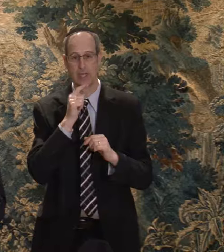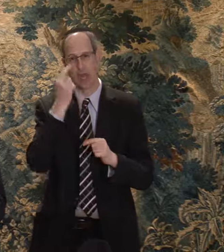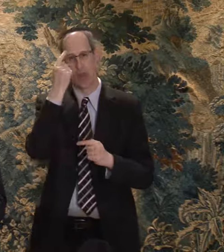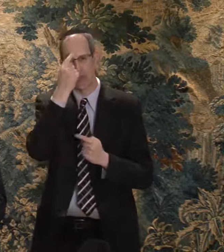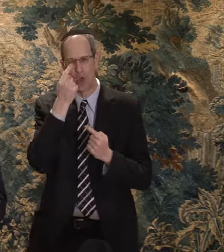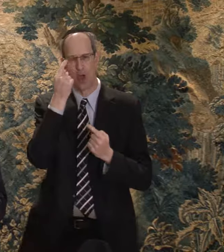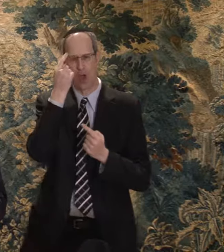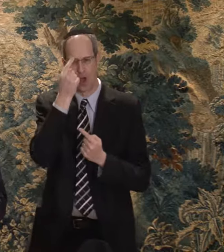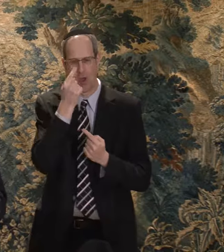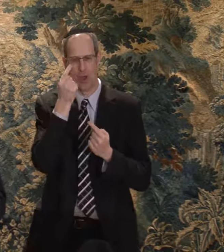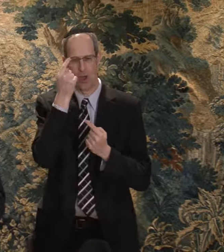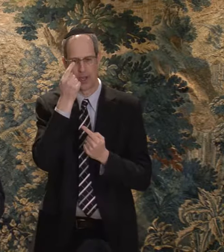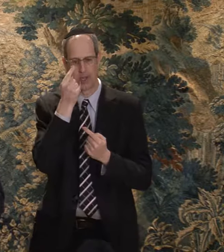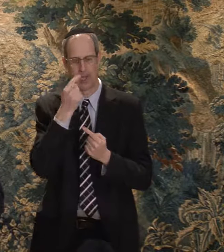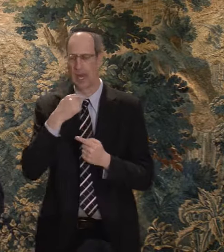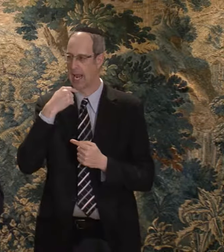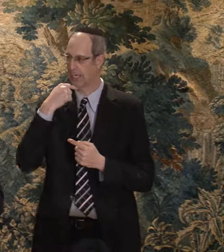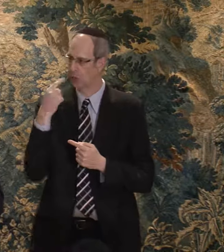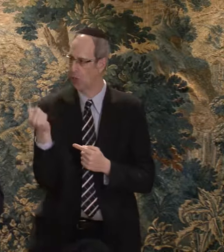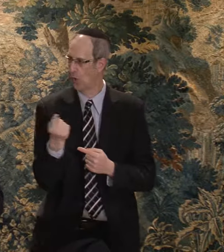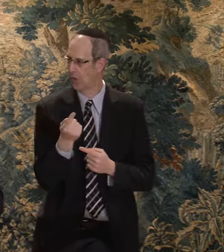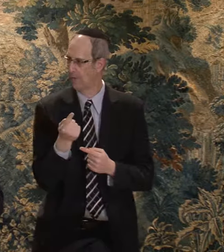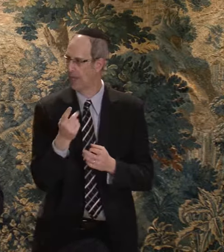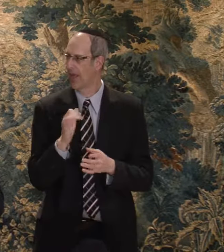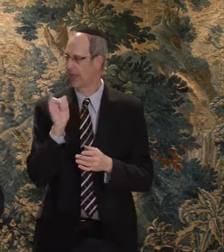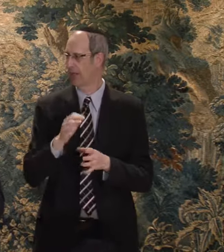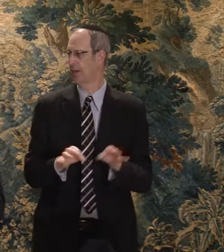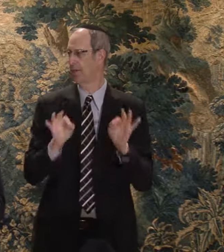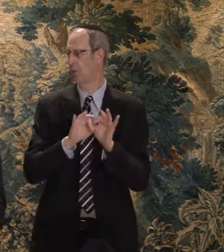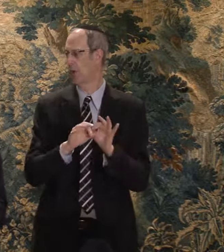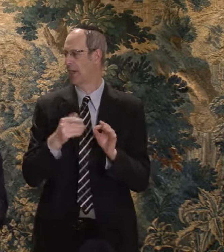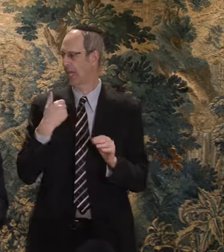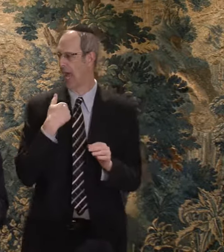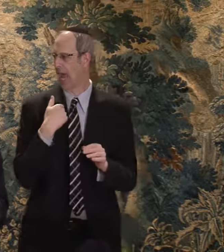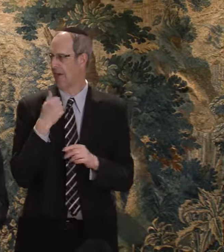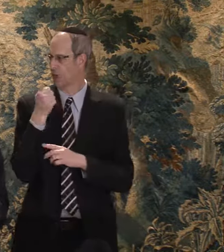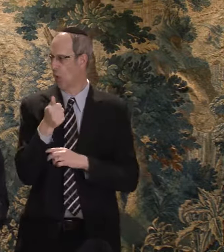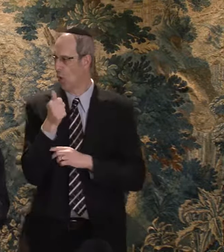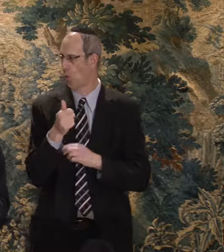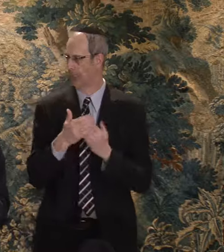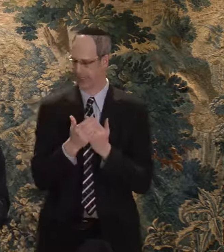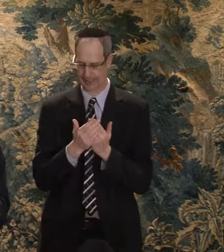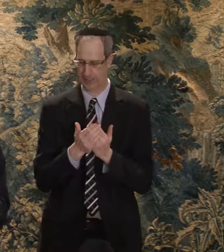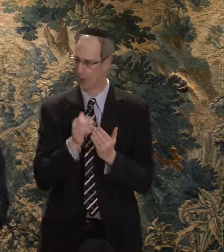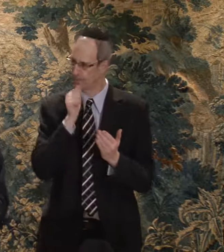then I told them how important it is to have your own sitter and to underline